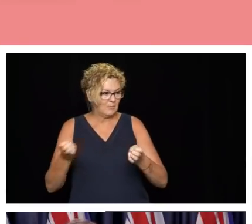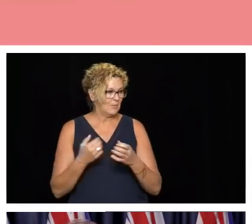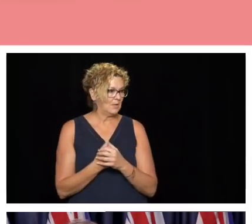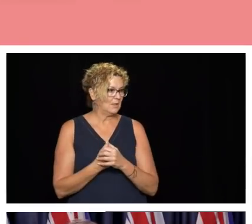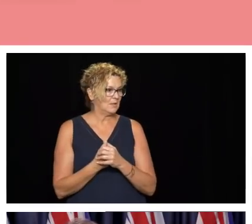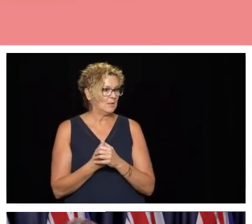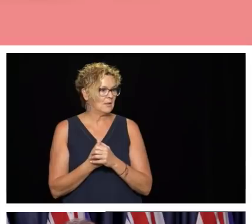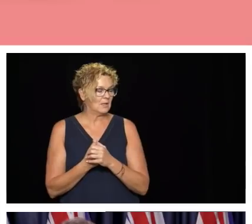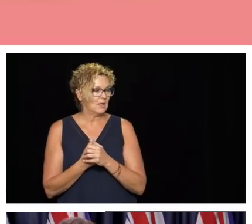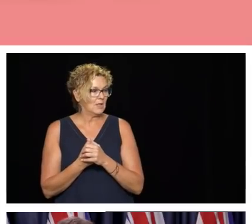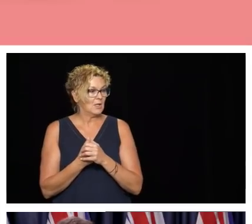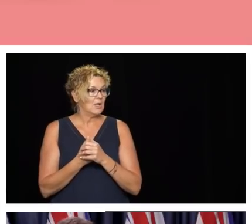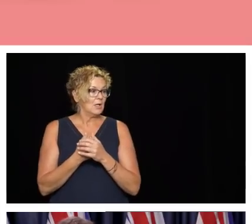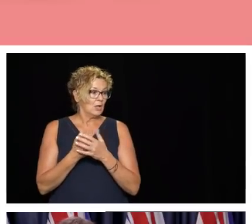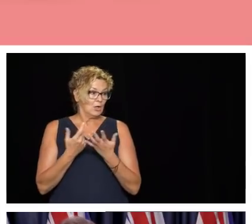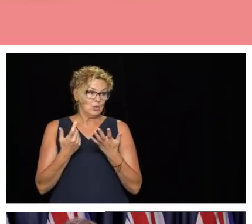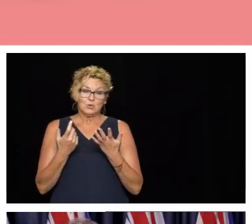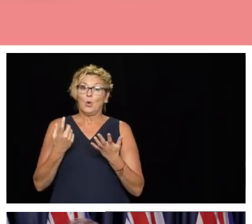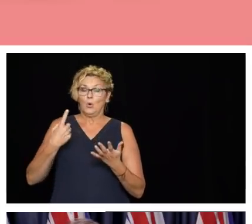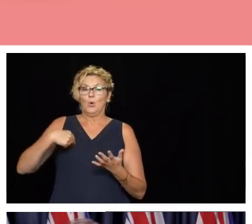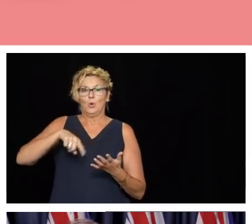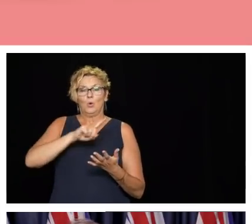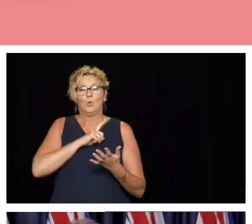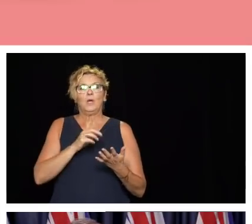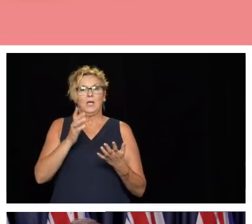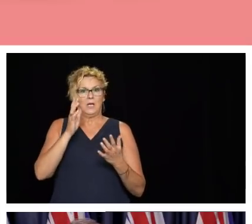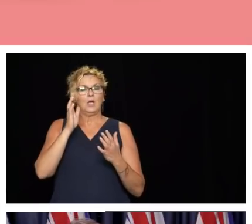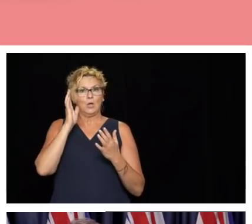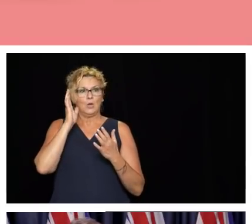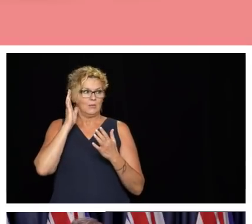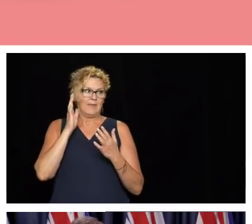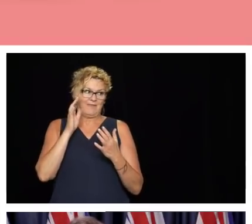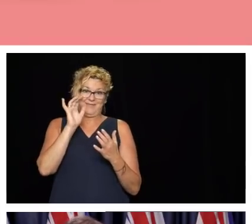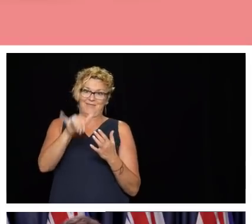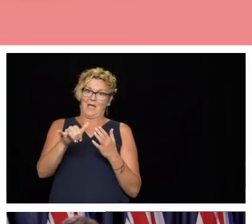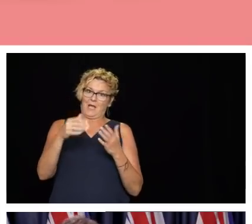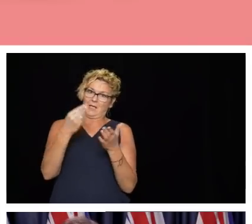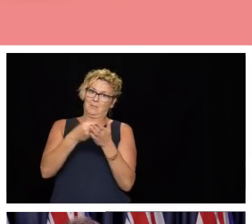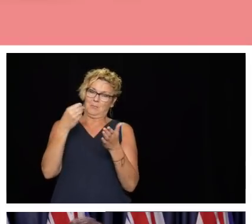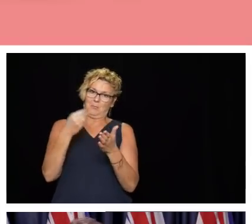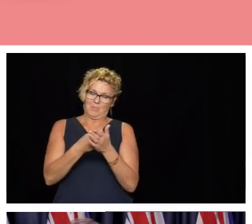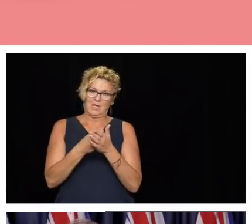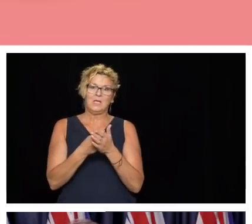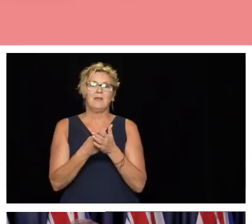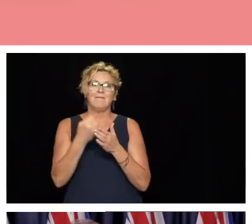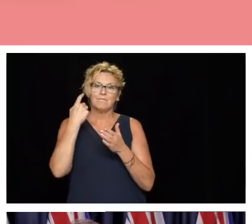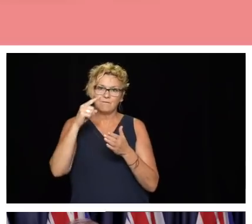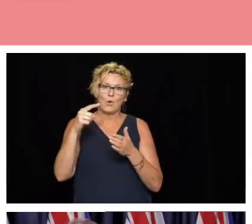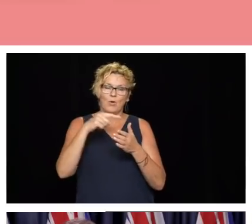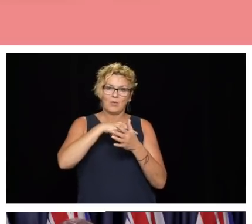already announced, as a group increase contact tracing staff announced by the premier couple weeks ago